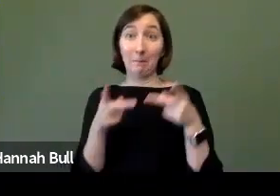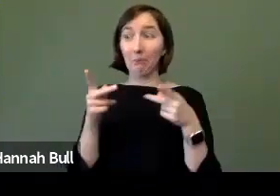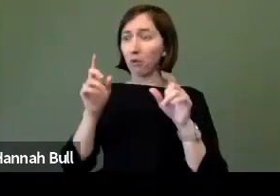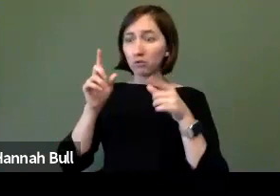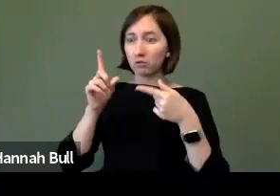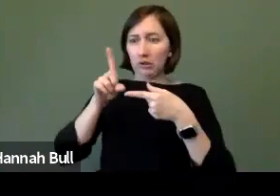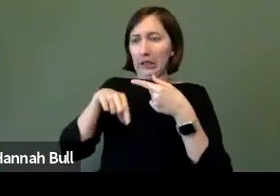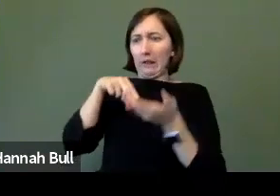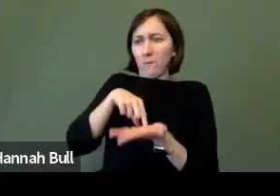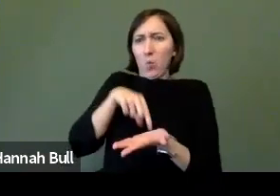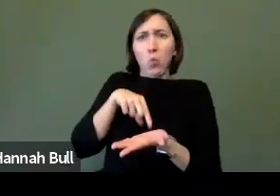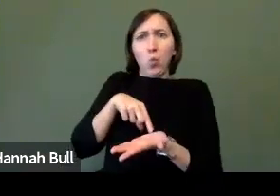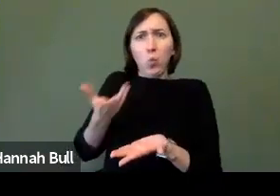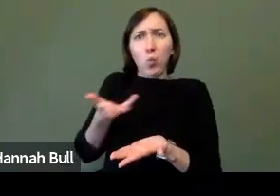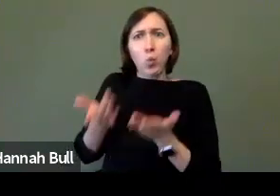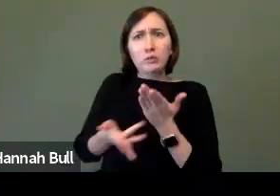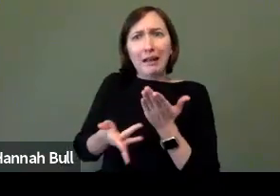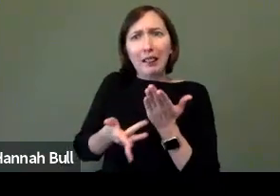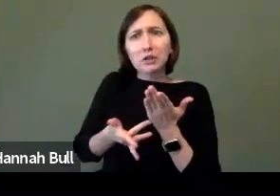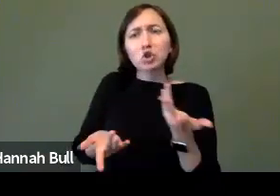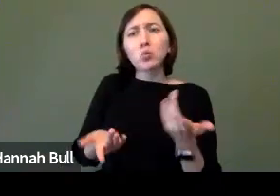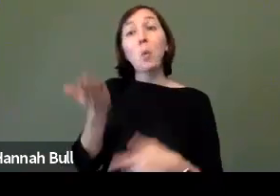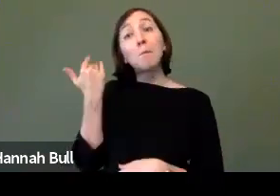or maybe they were relying on the library service